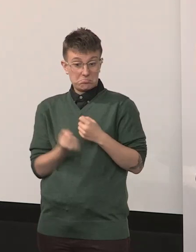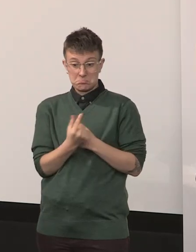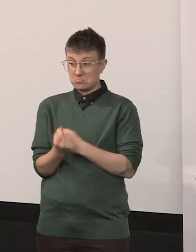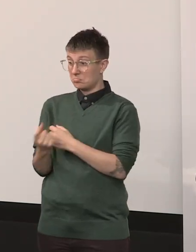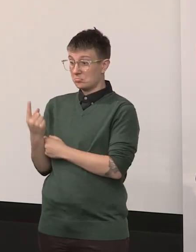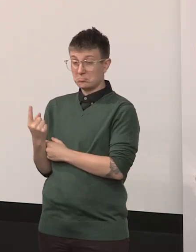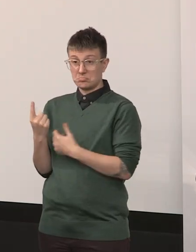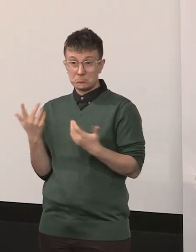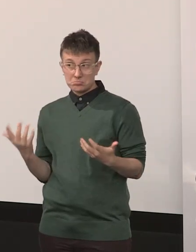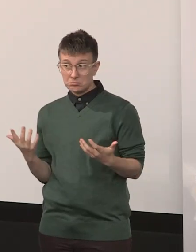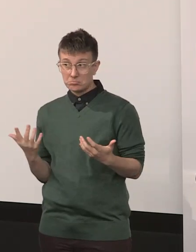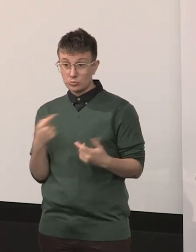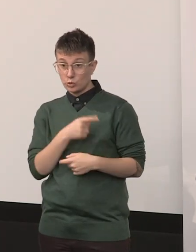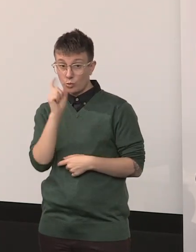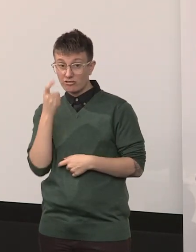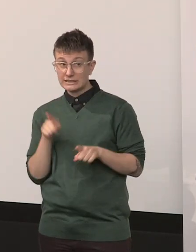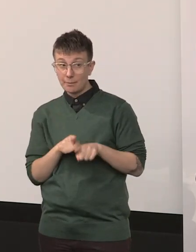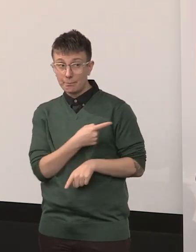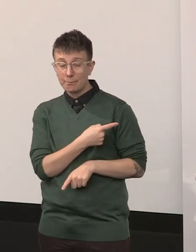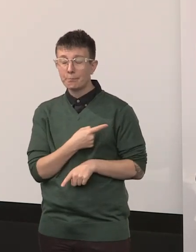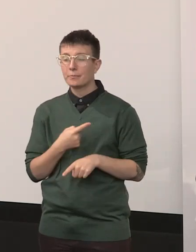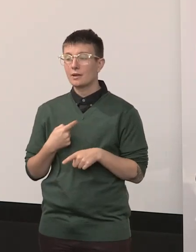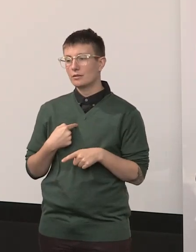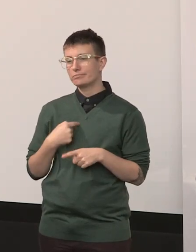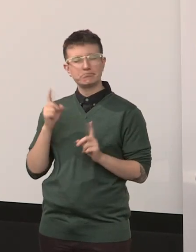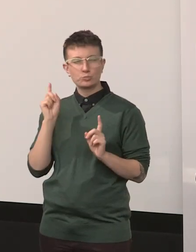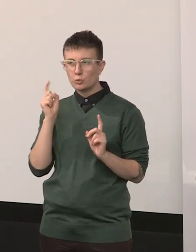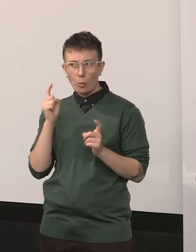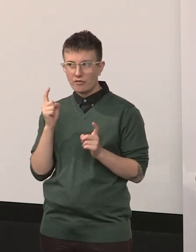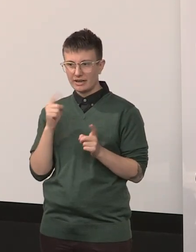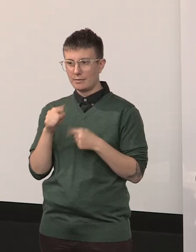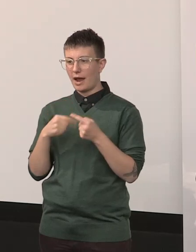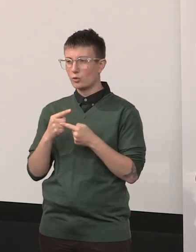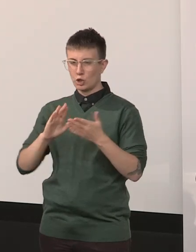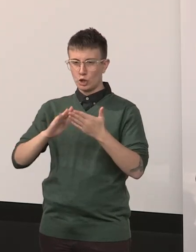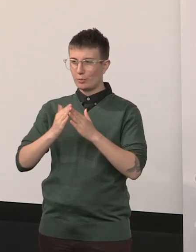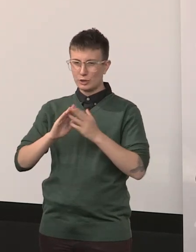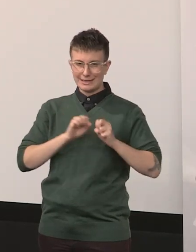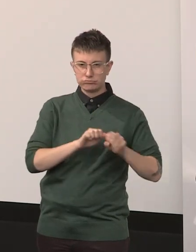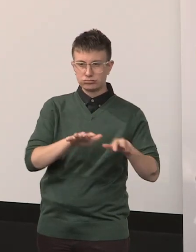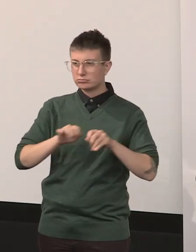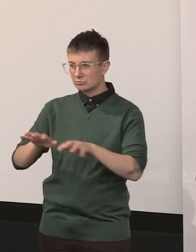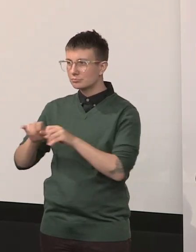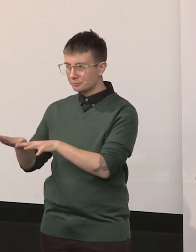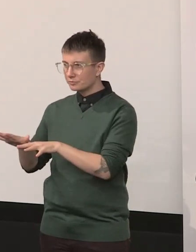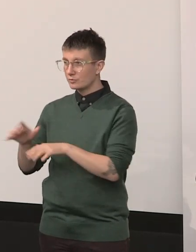David Skegg said there could be clusters emerging in New Zealand. How concerned are you about that?